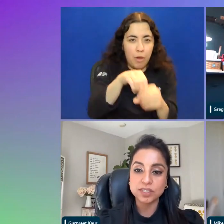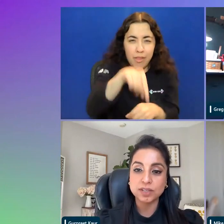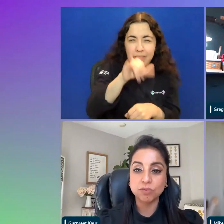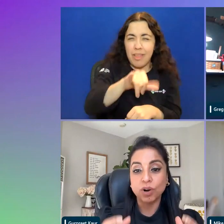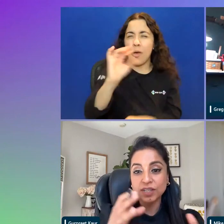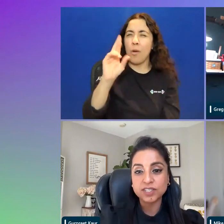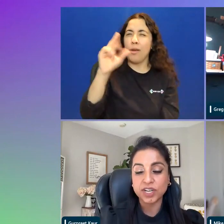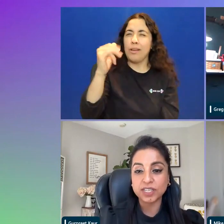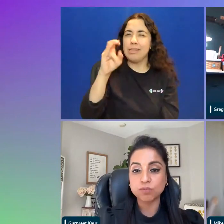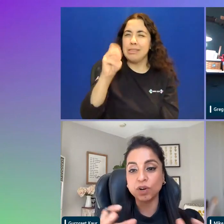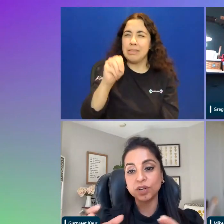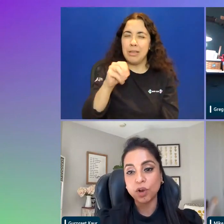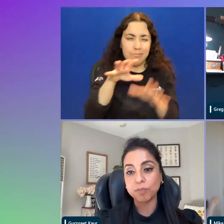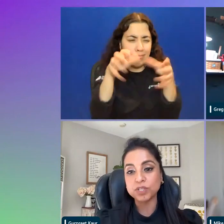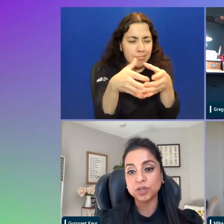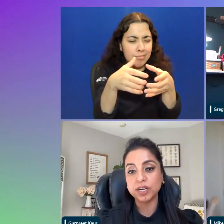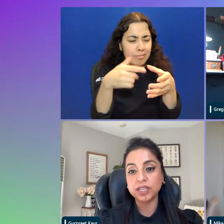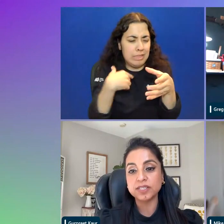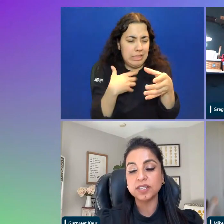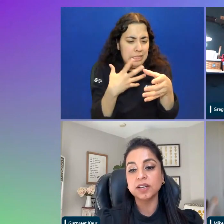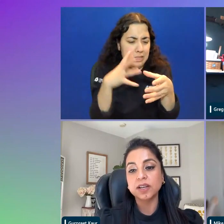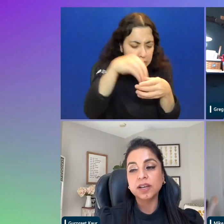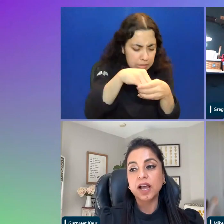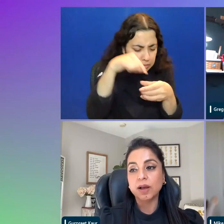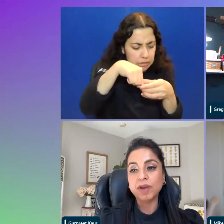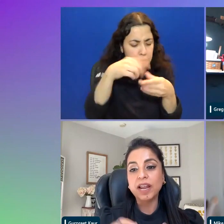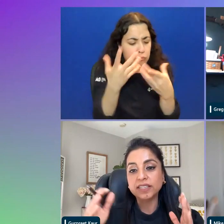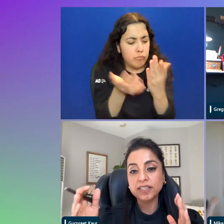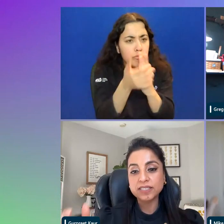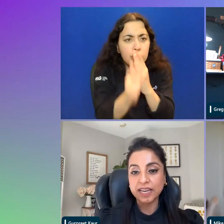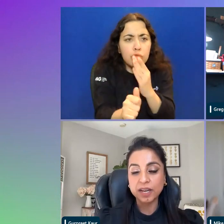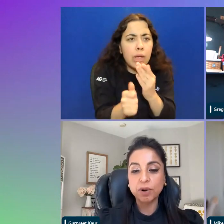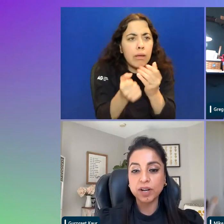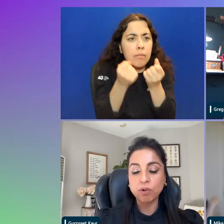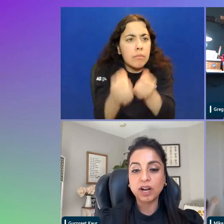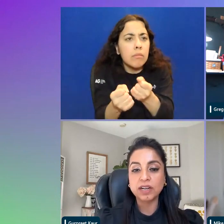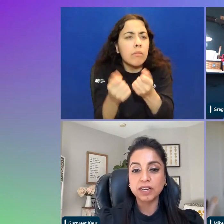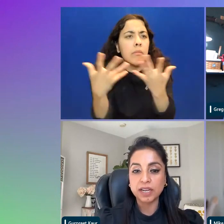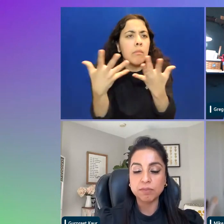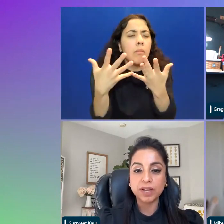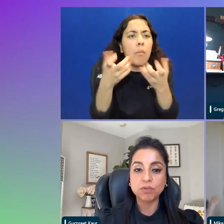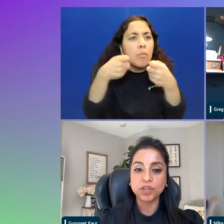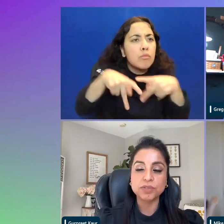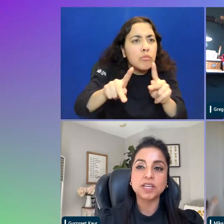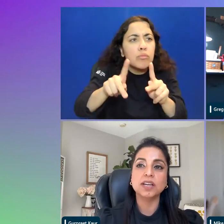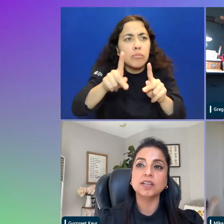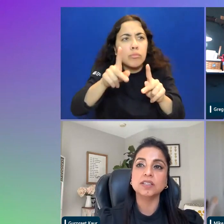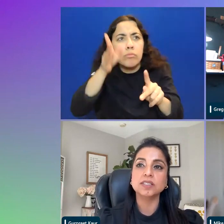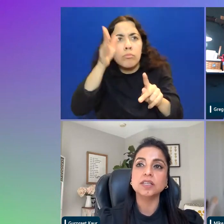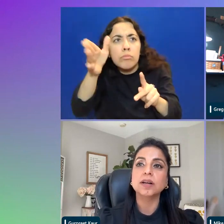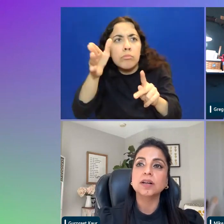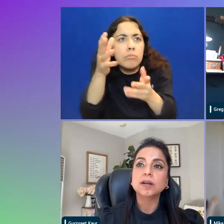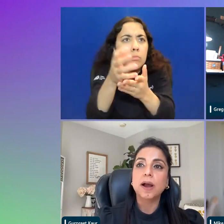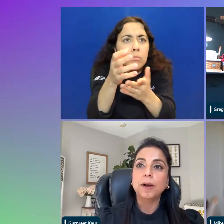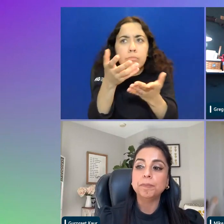the strengths? What are the opportunities. Um, and I think the second part, I want to underline, Mike, what you said